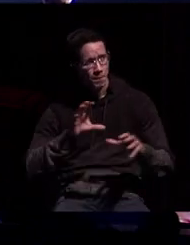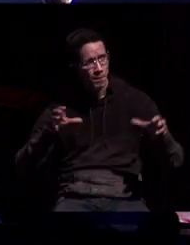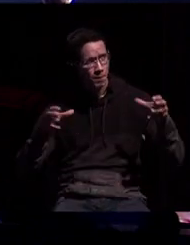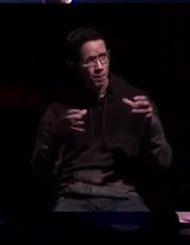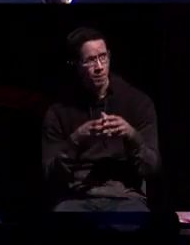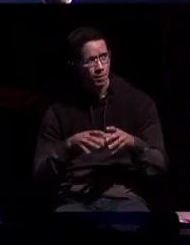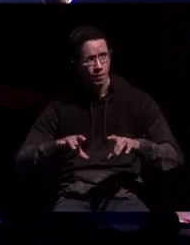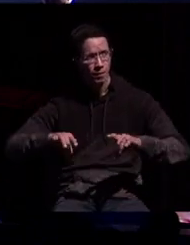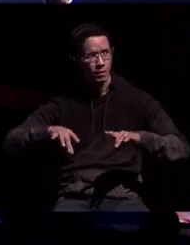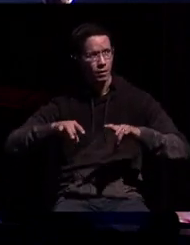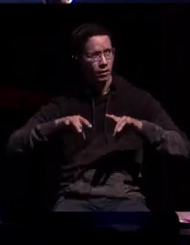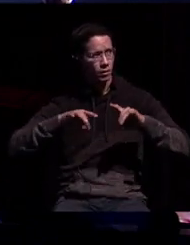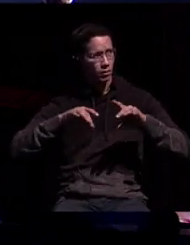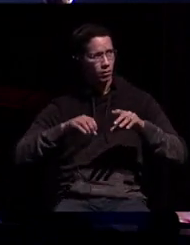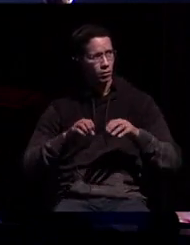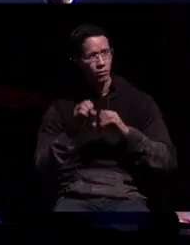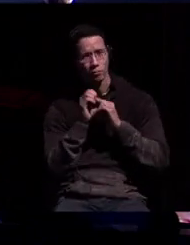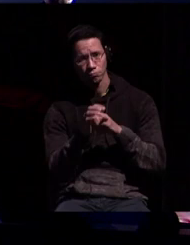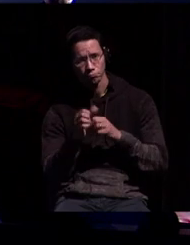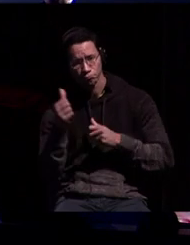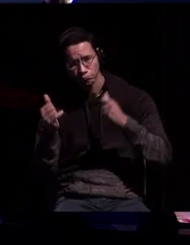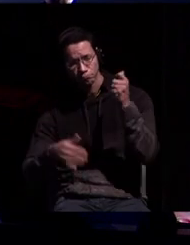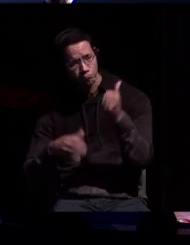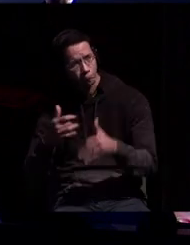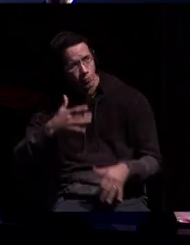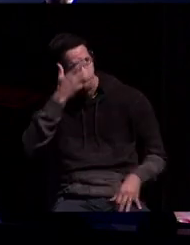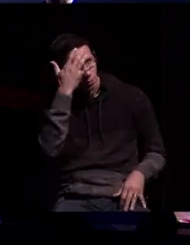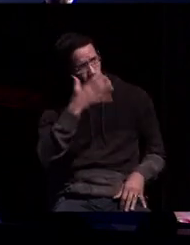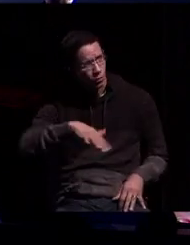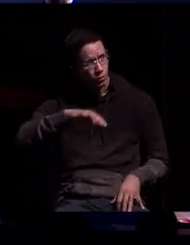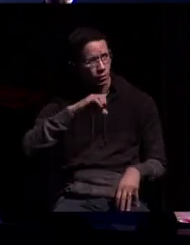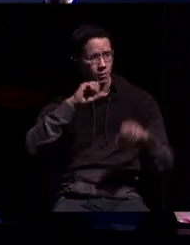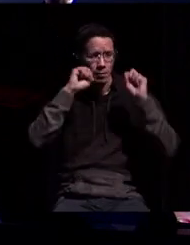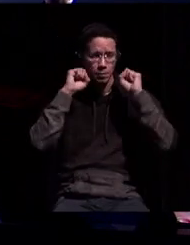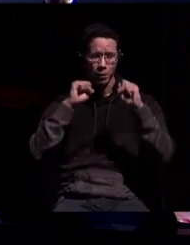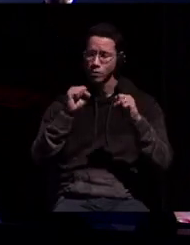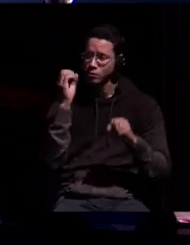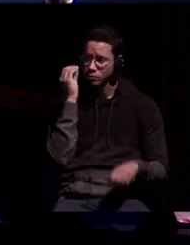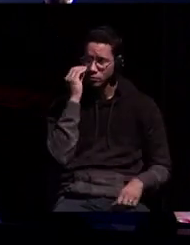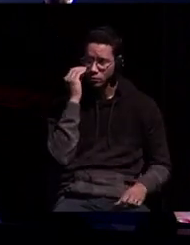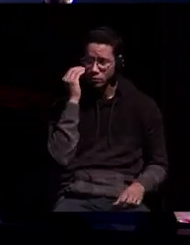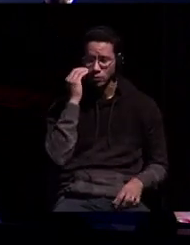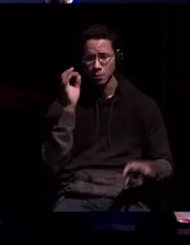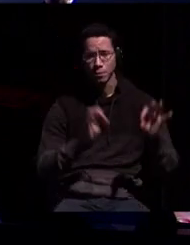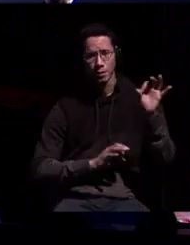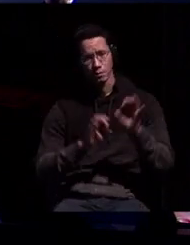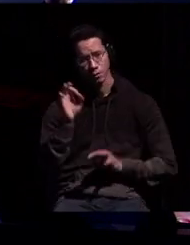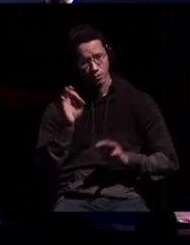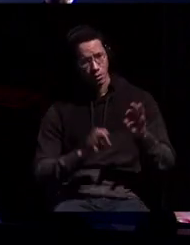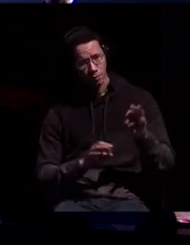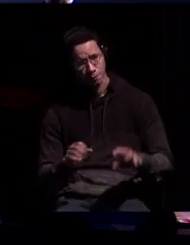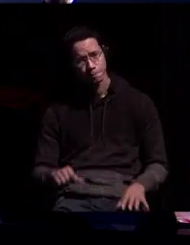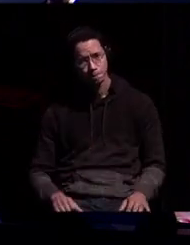the local population to implement the plan, and we are now in the first year of nation-wide